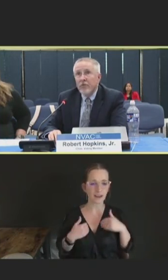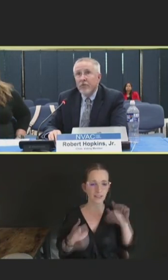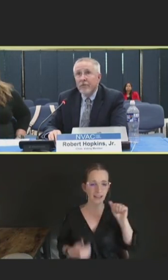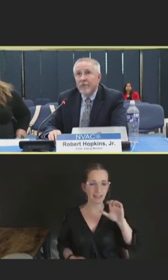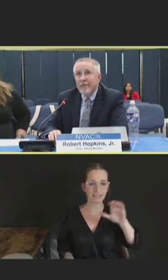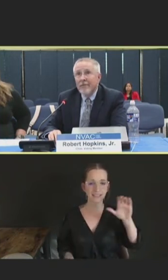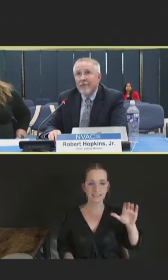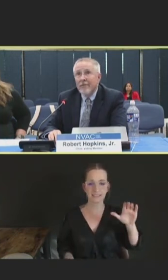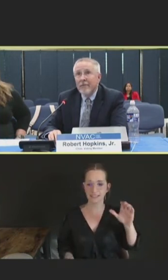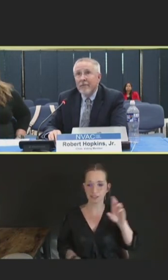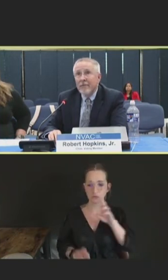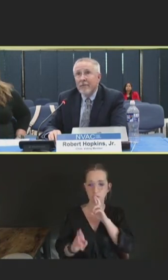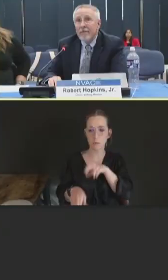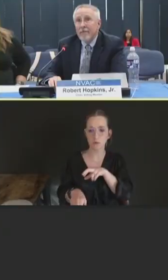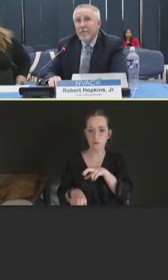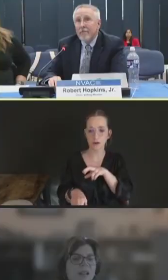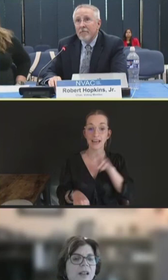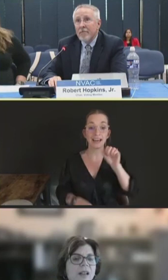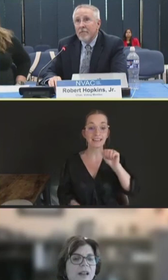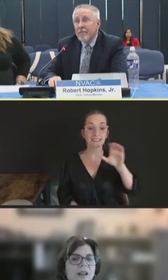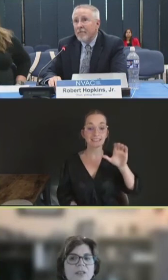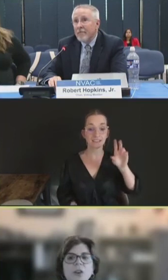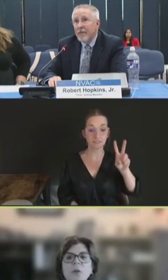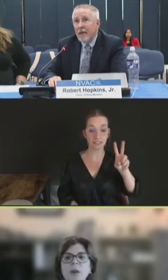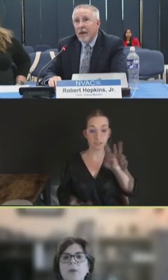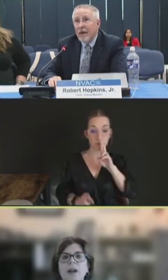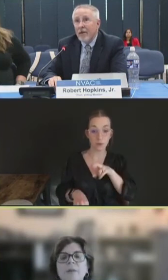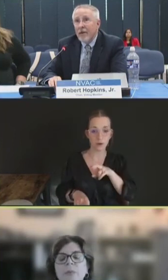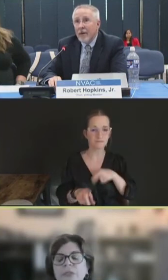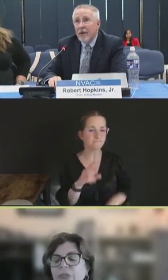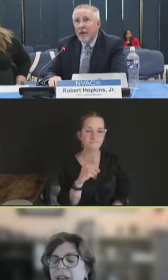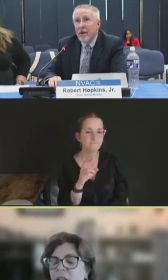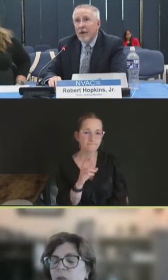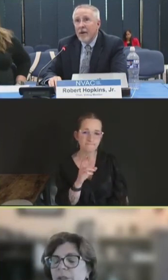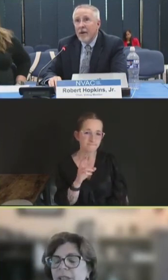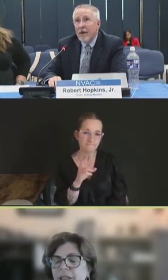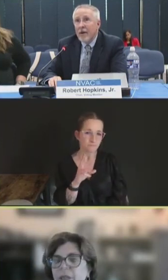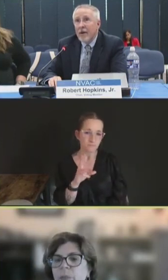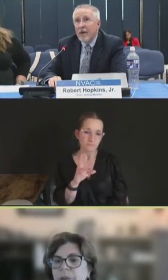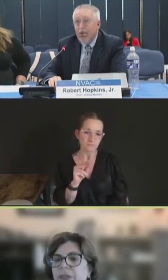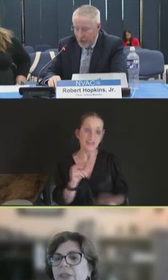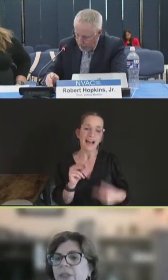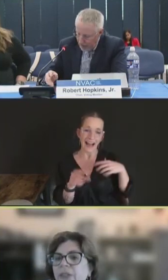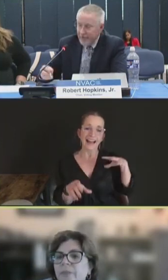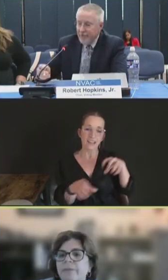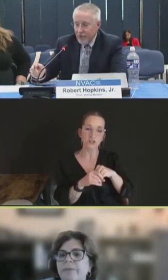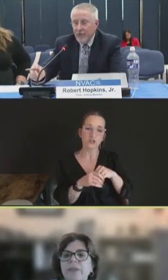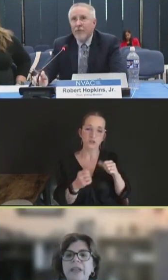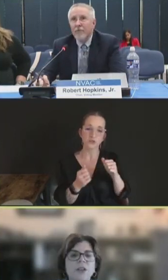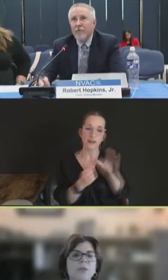Roxanna Diba: I know I was -- I included it in the briefings. Thank you.